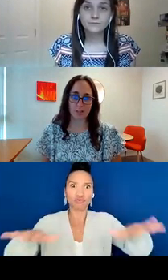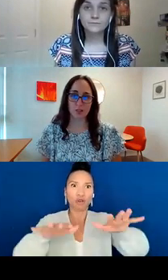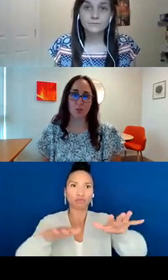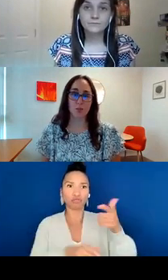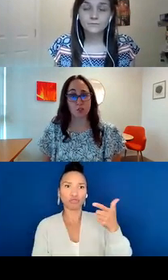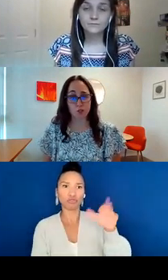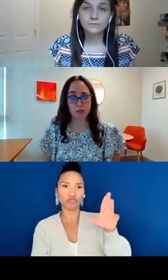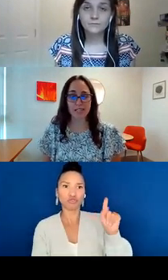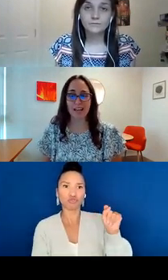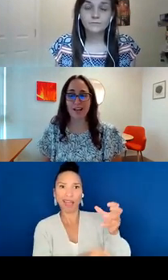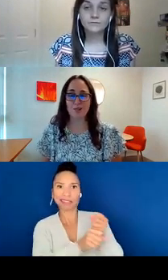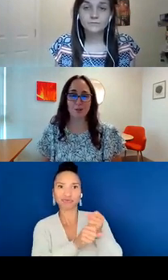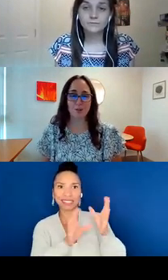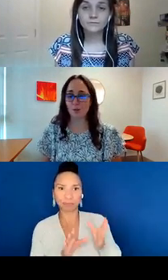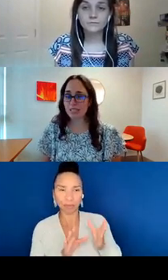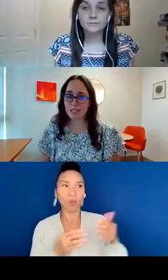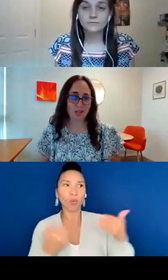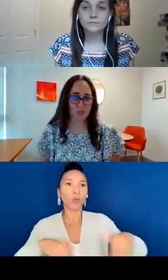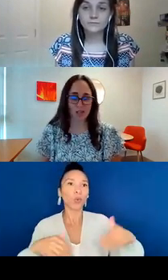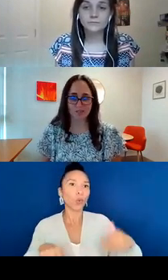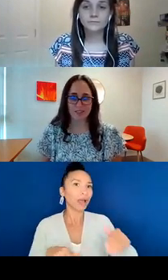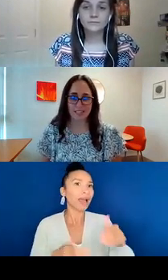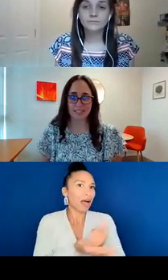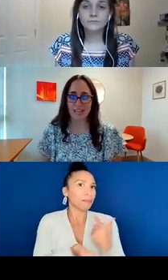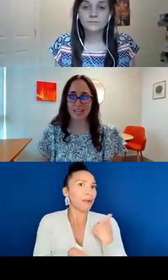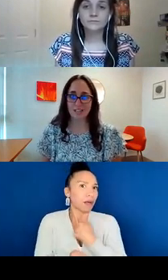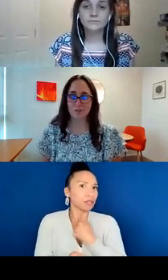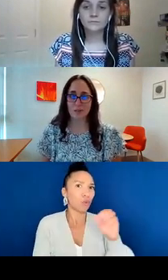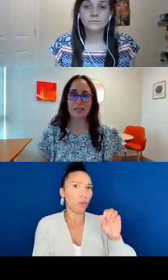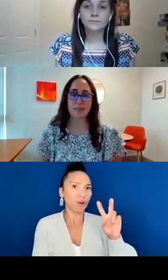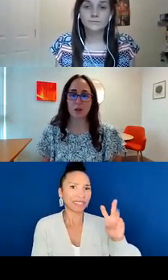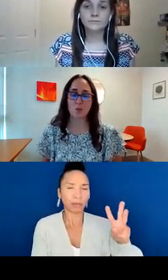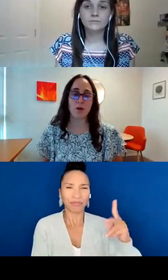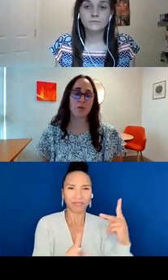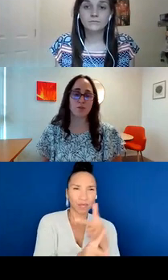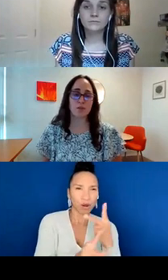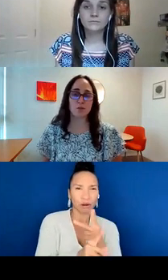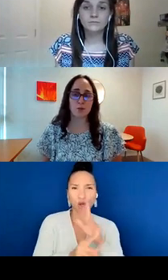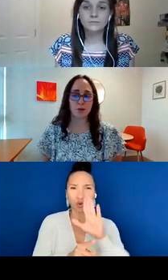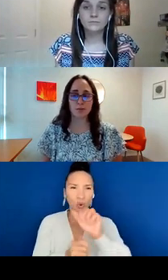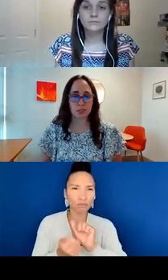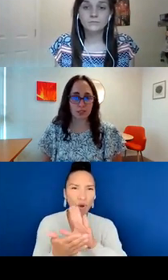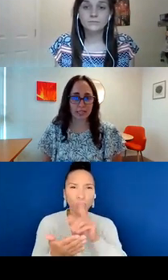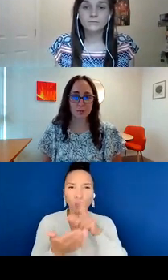understand what you're doing, how you're working around all of this, and maybe, you know, what would future programming